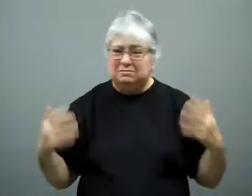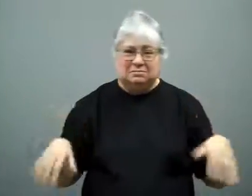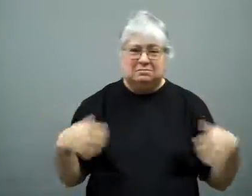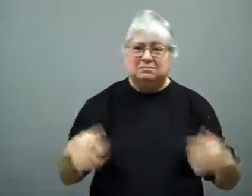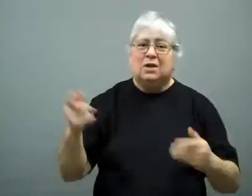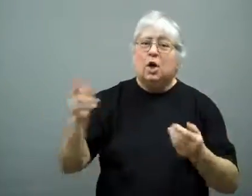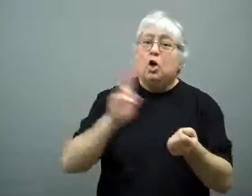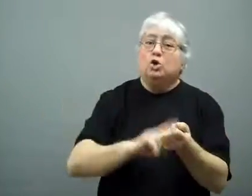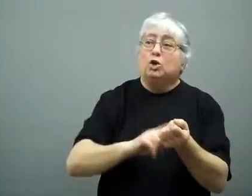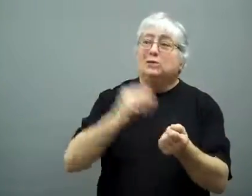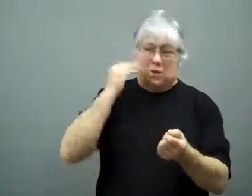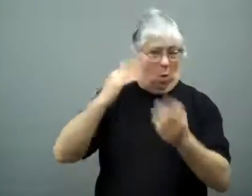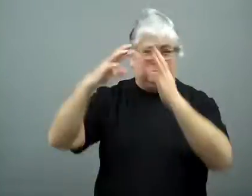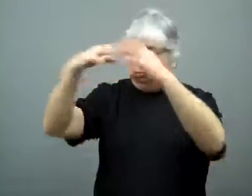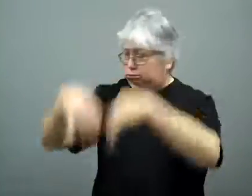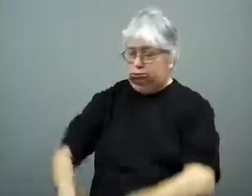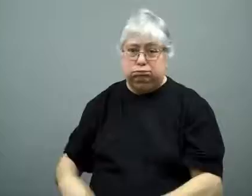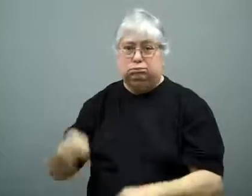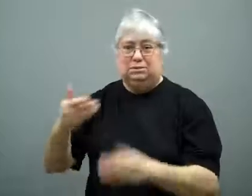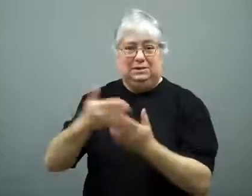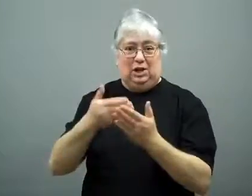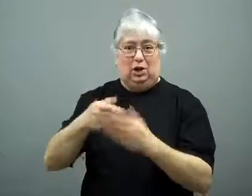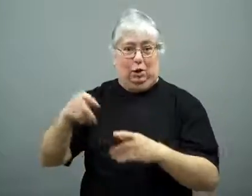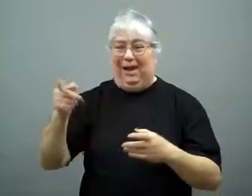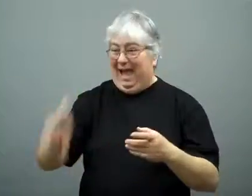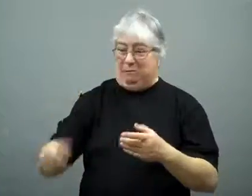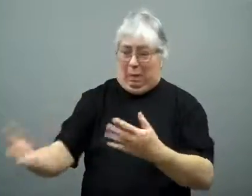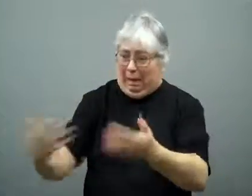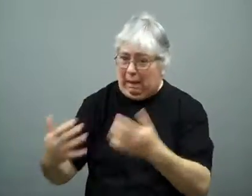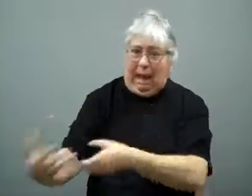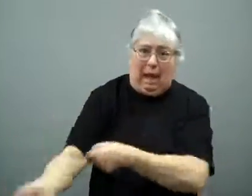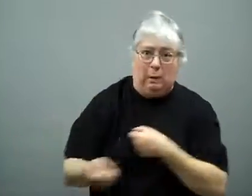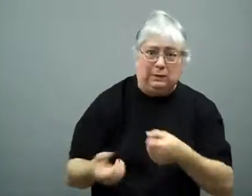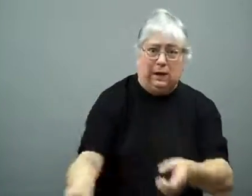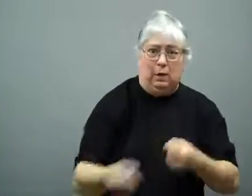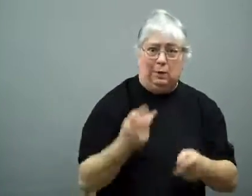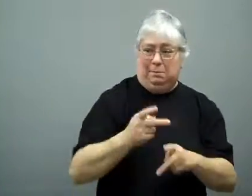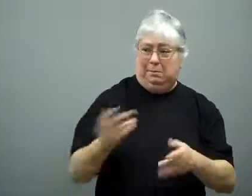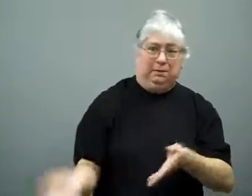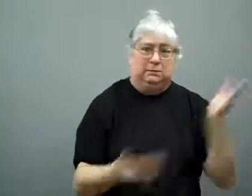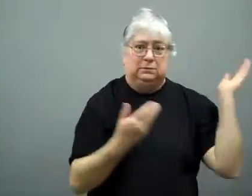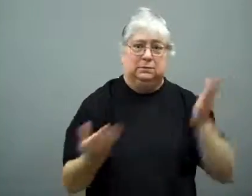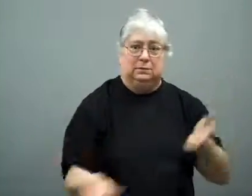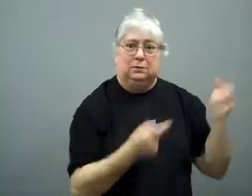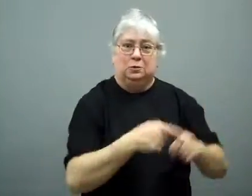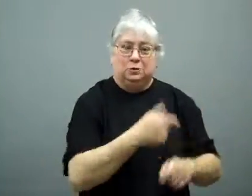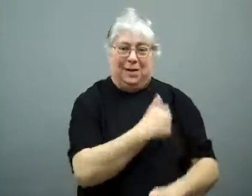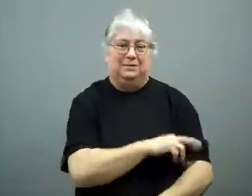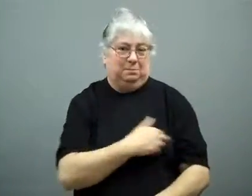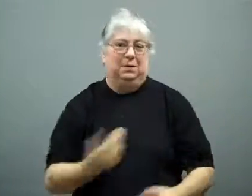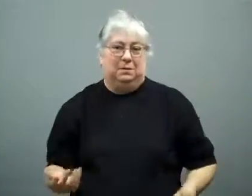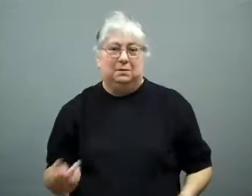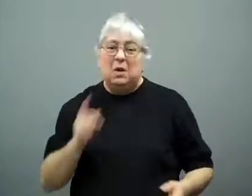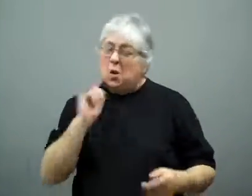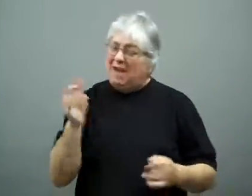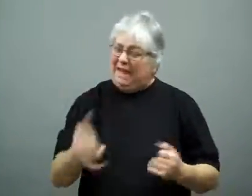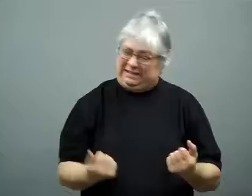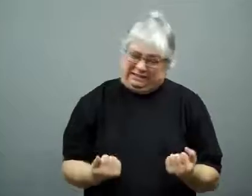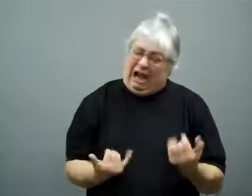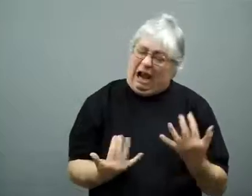A nursing home nearby collapsed, and patients were being pulled out and taken to hospitals.